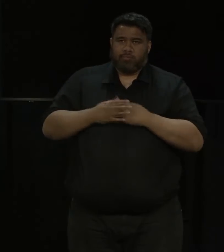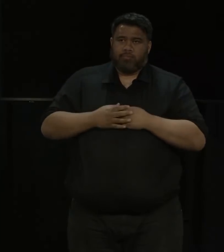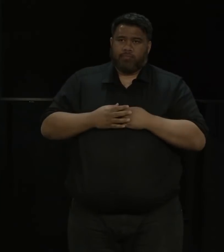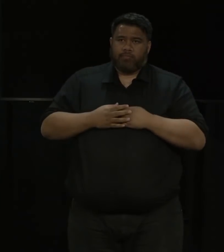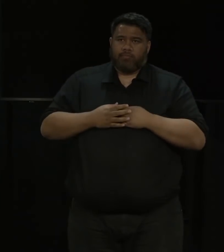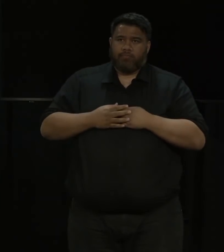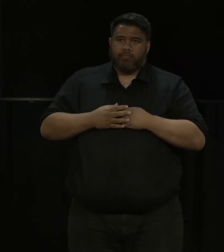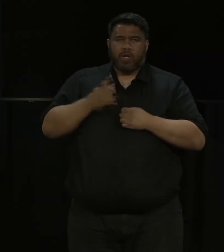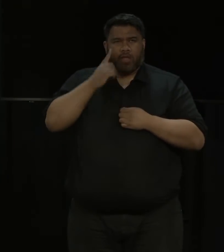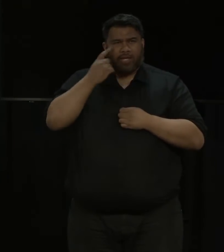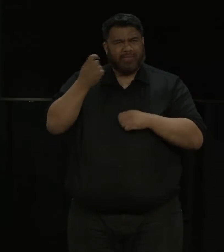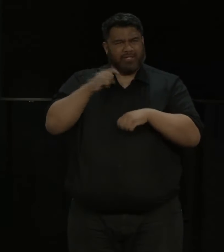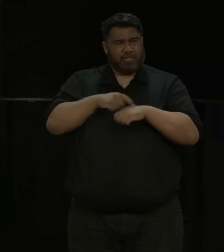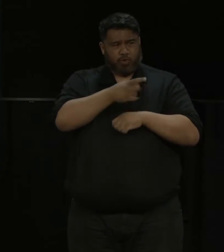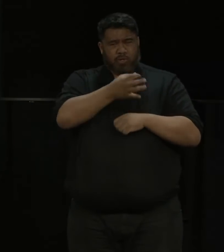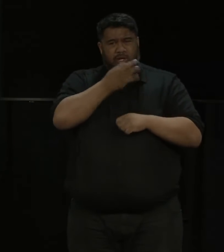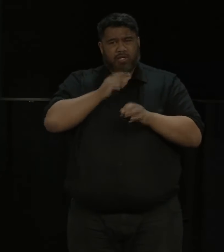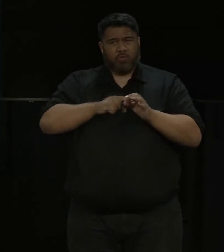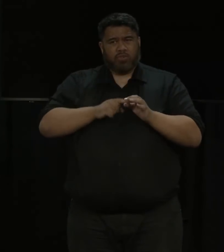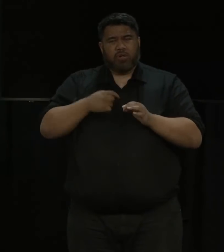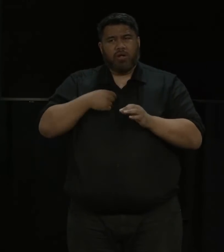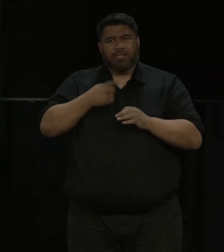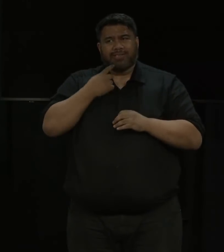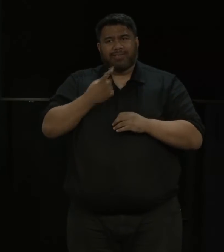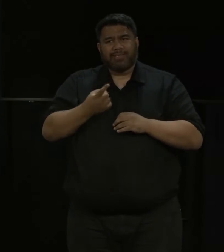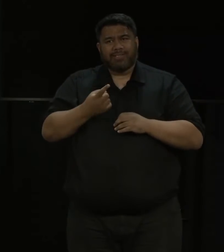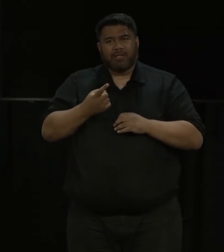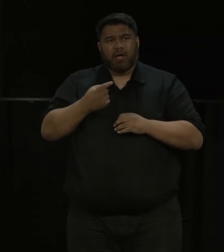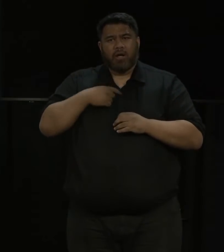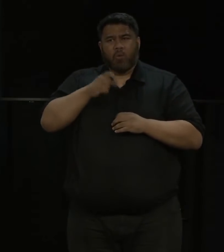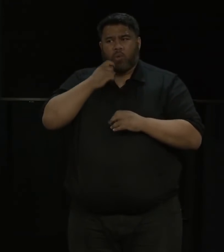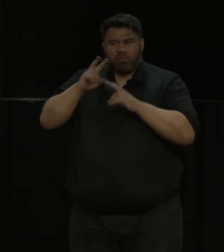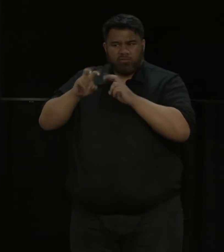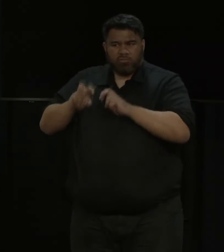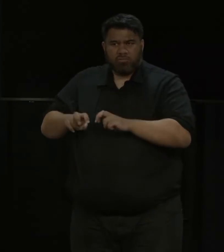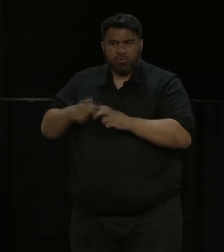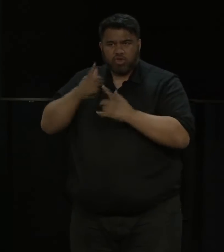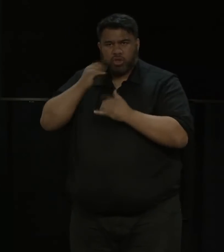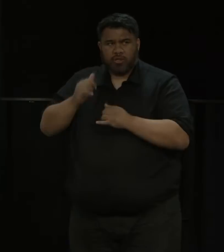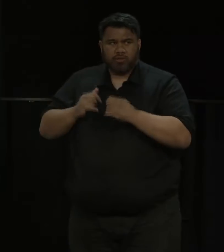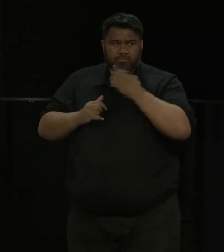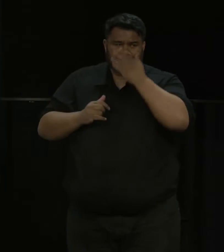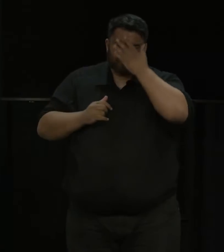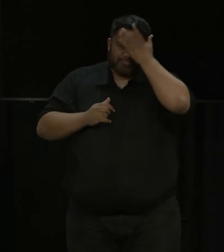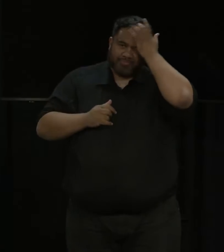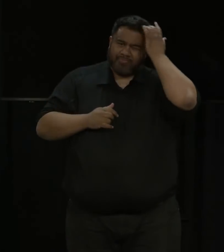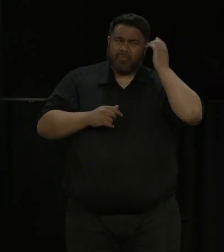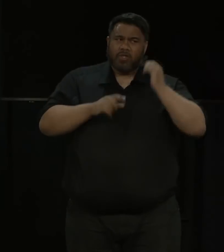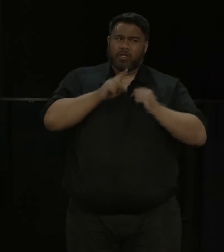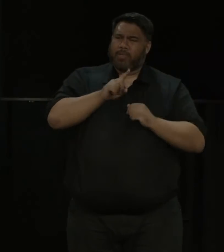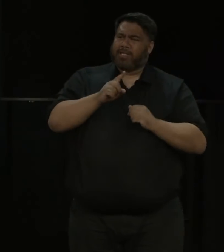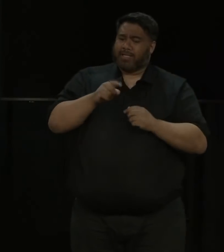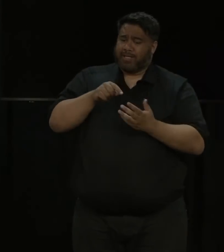imprint of every potential model or projection that I have seen over that time. When you were asking me that